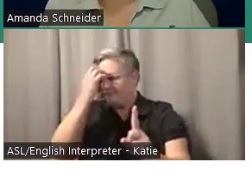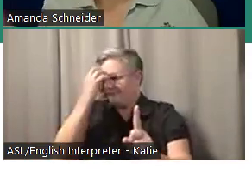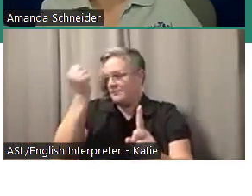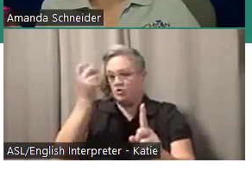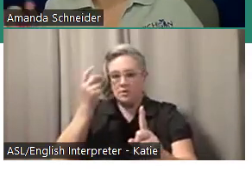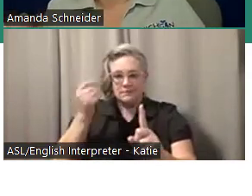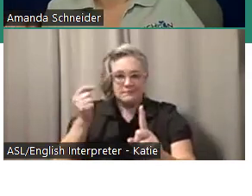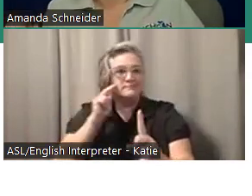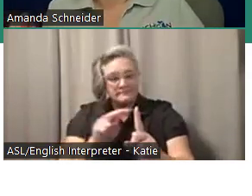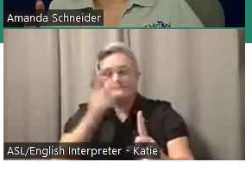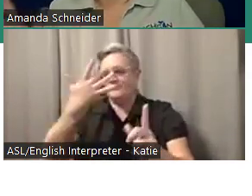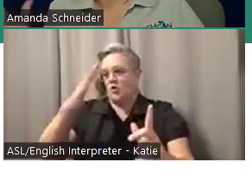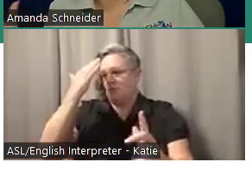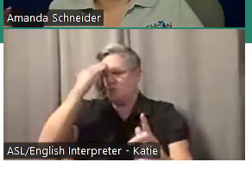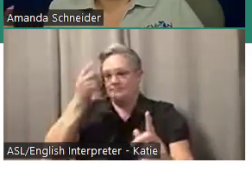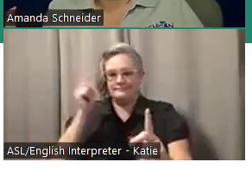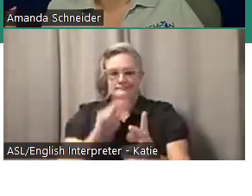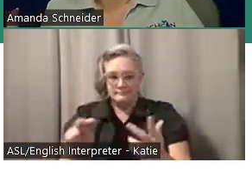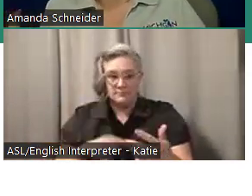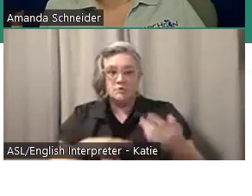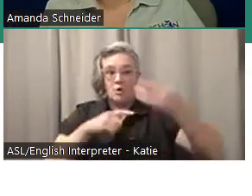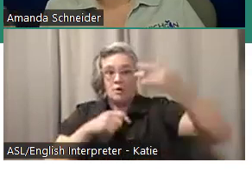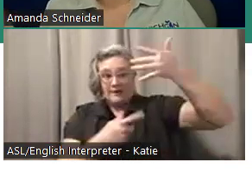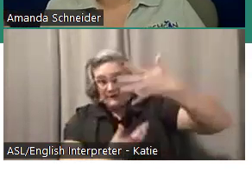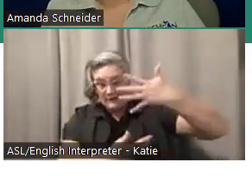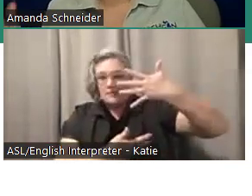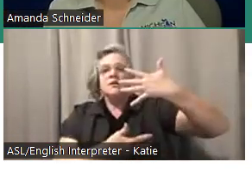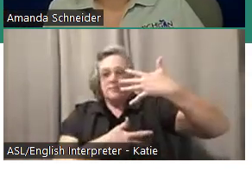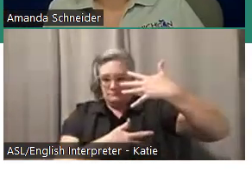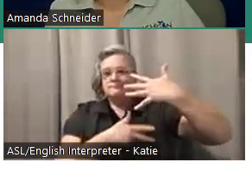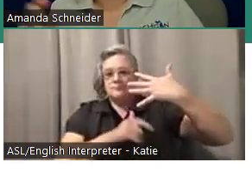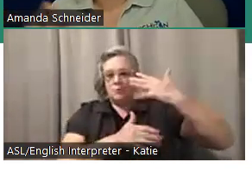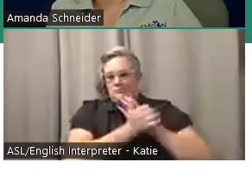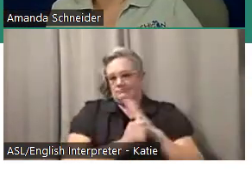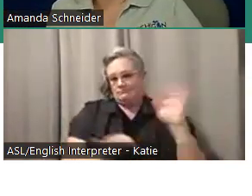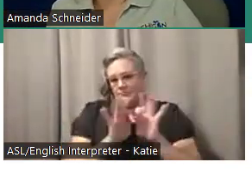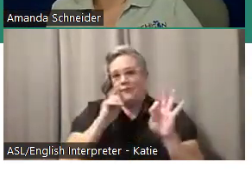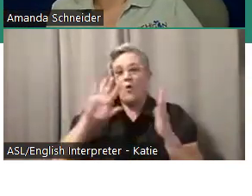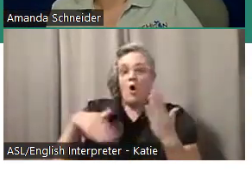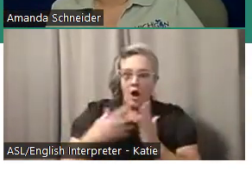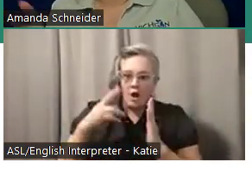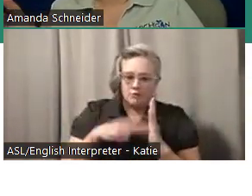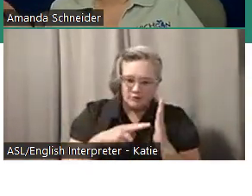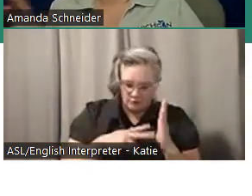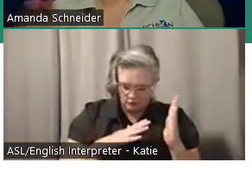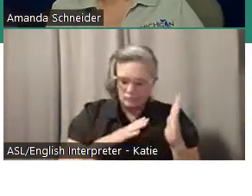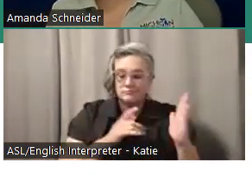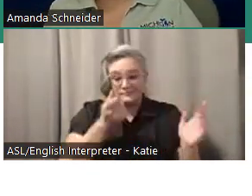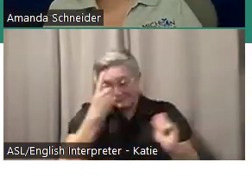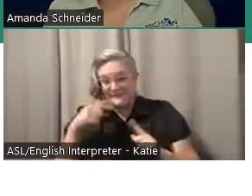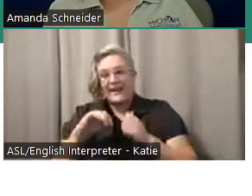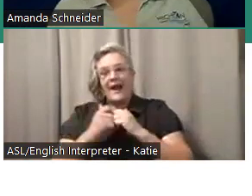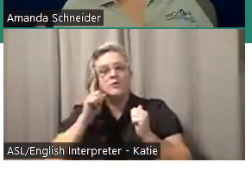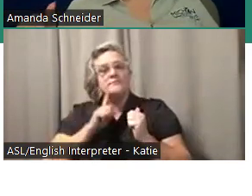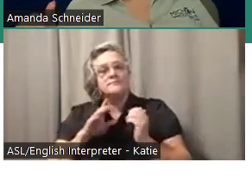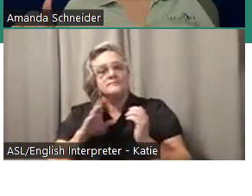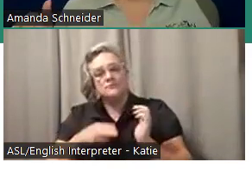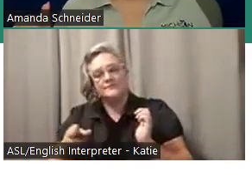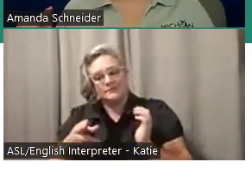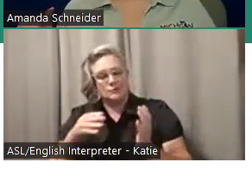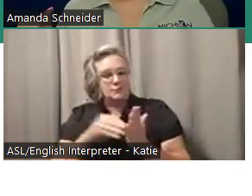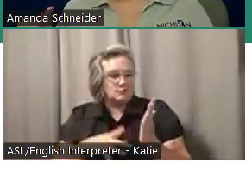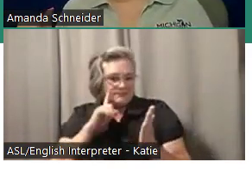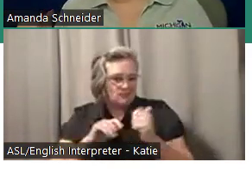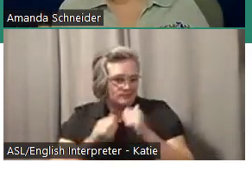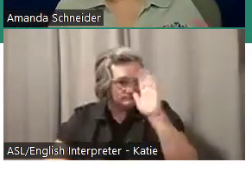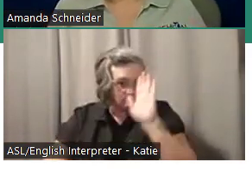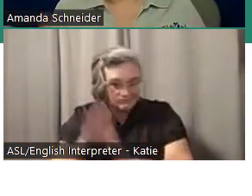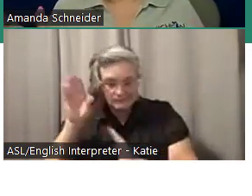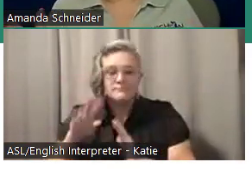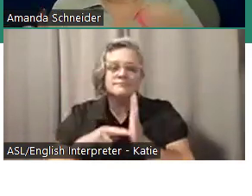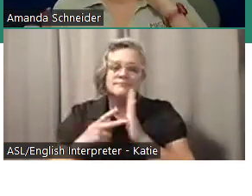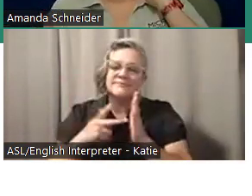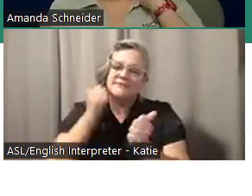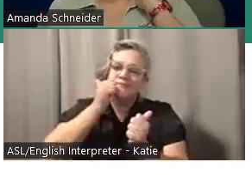So, all eight skills are important for all readers, and how these skills develop with children who are DHH include everyday experiences and exposure with language and reading.